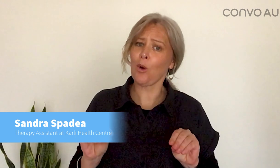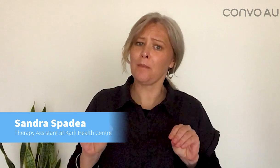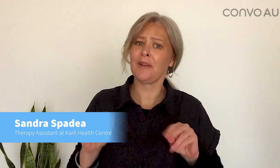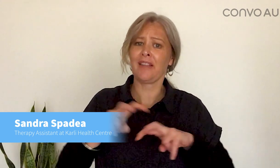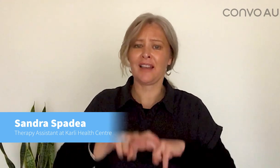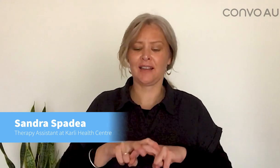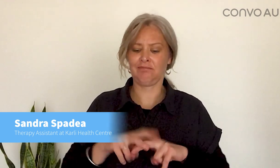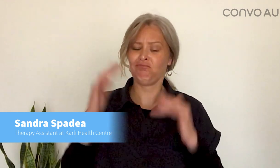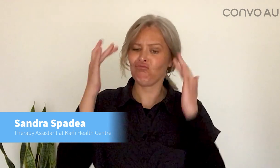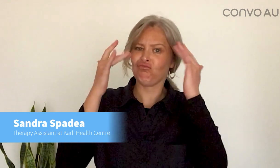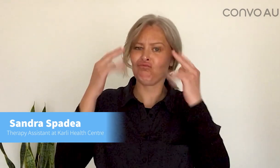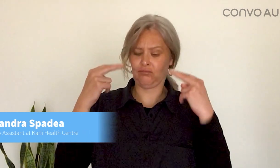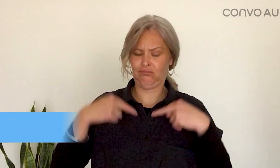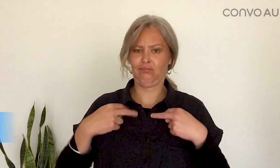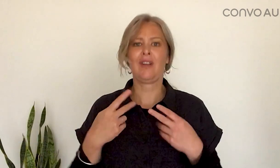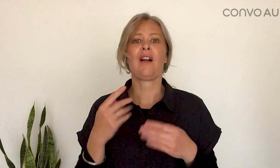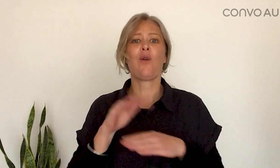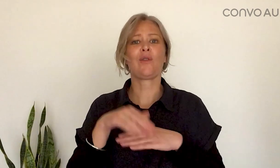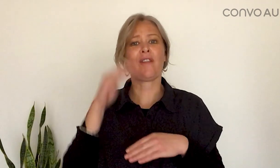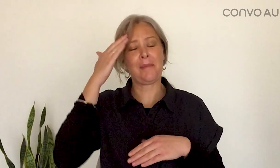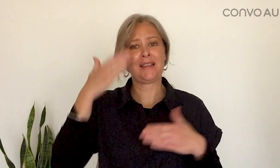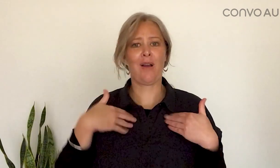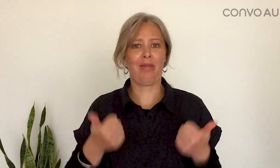and reflect on the importance of our mental health,